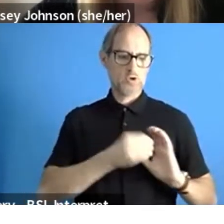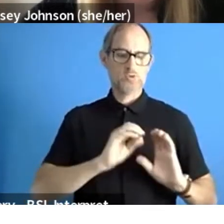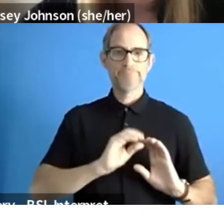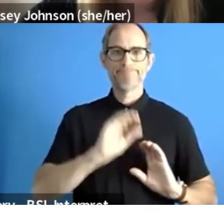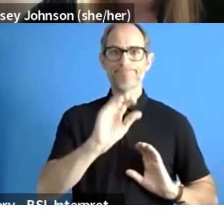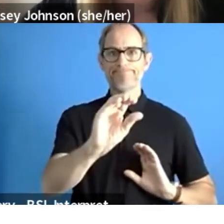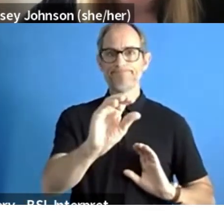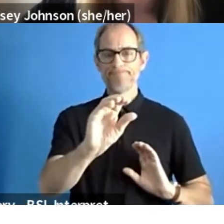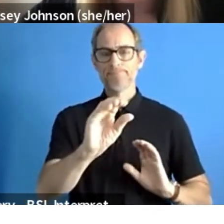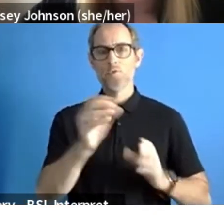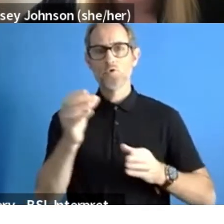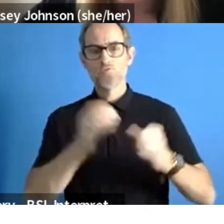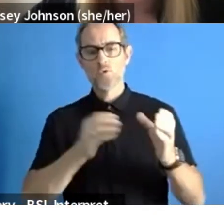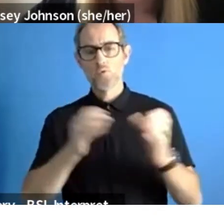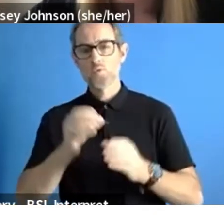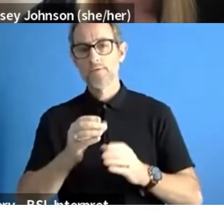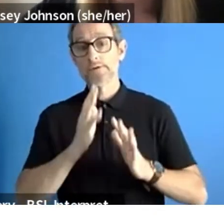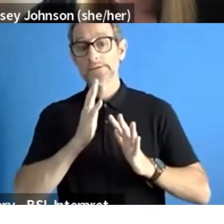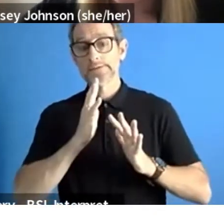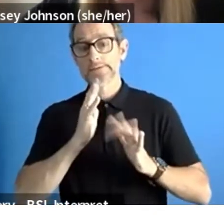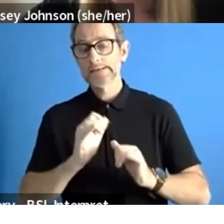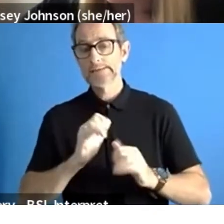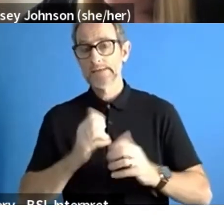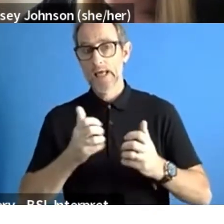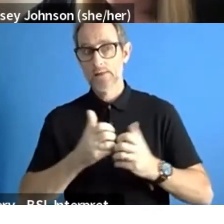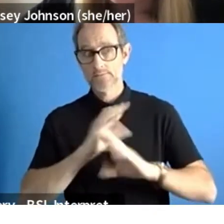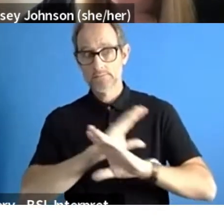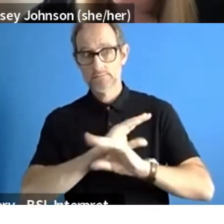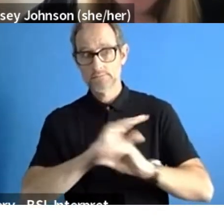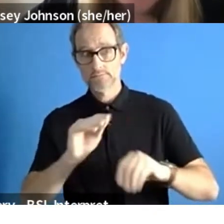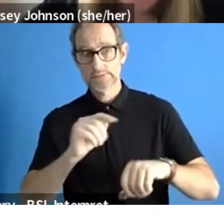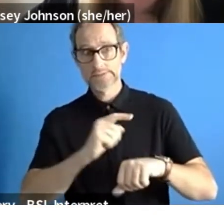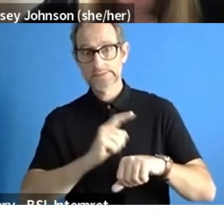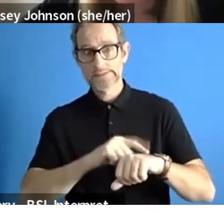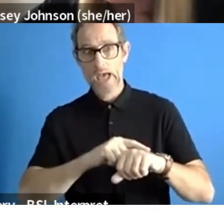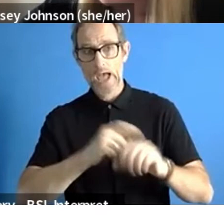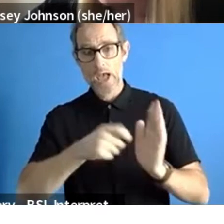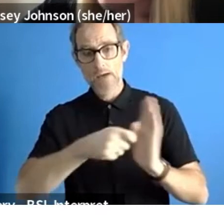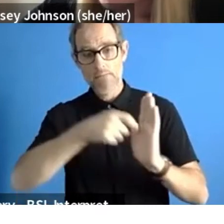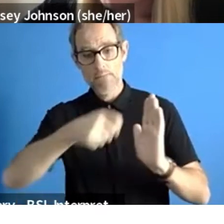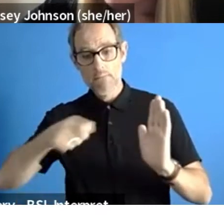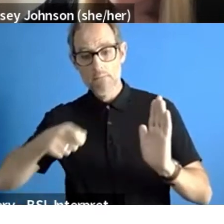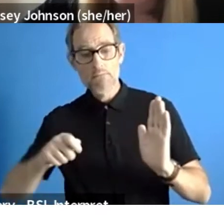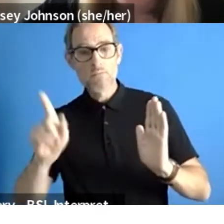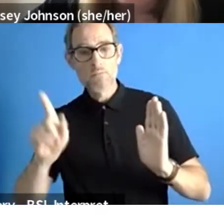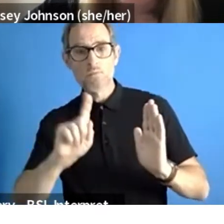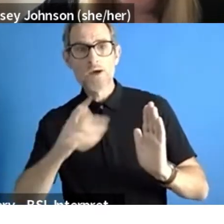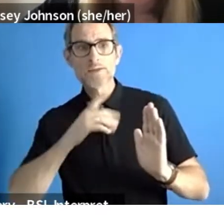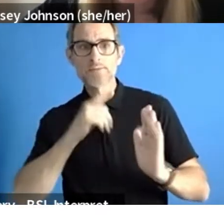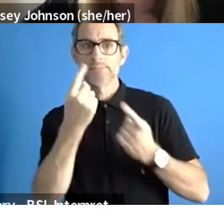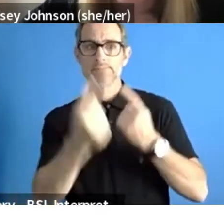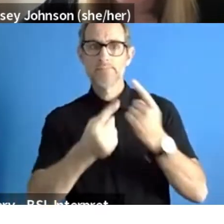In testing, make sure you let people know how much time they need to commit, give them a overview and the requirements needed to take part.